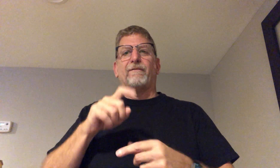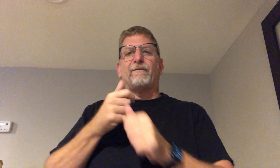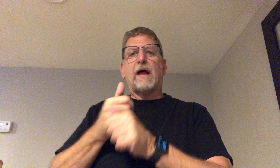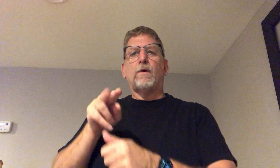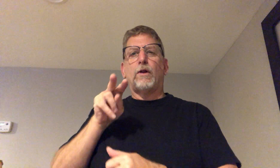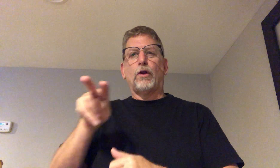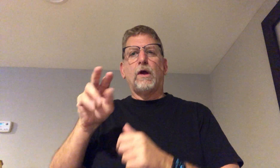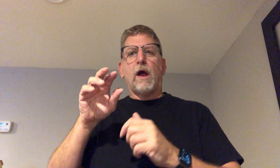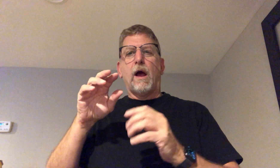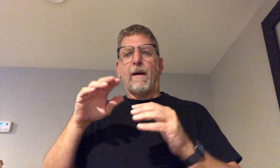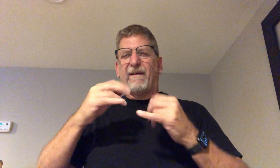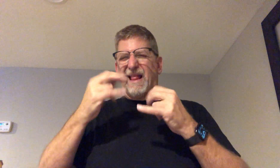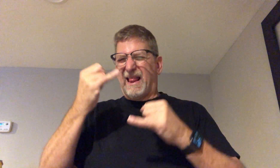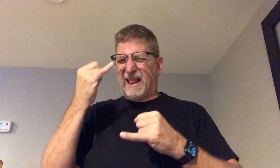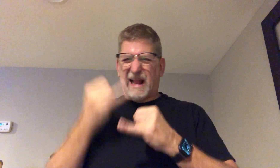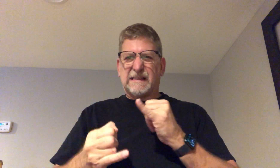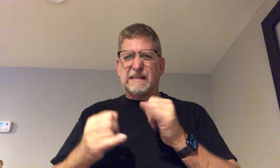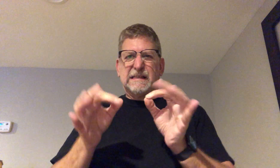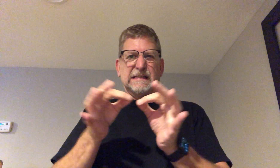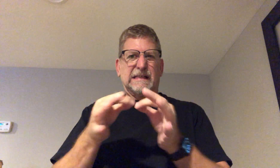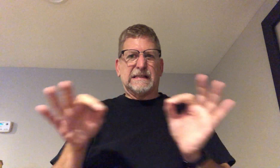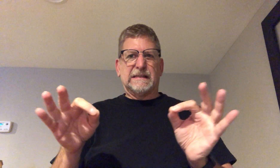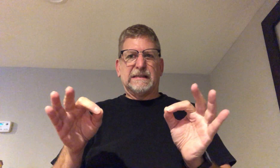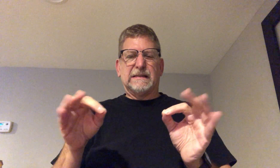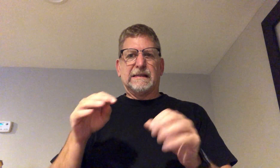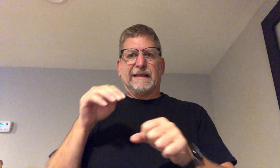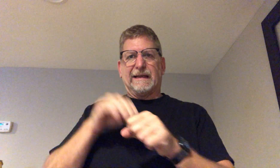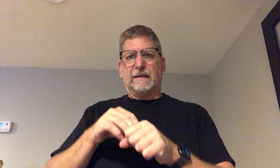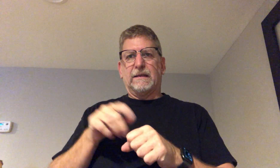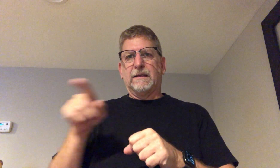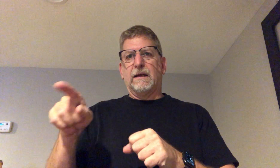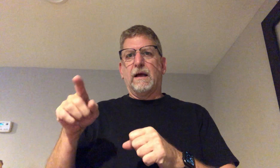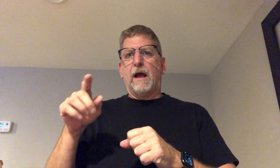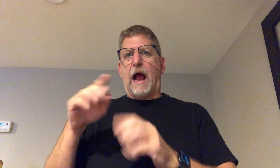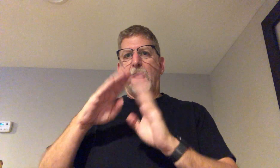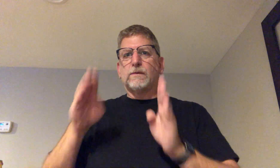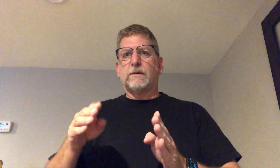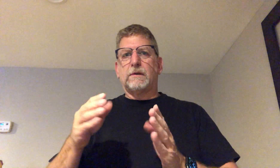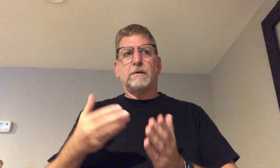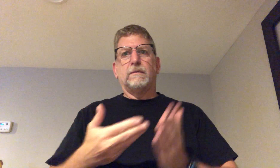the Senate to follow the very last sentences in the two articles found